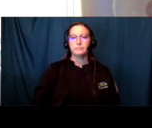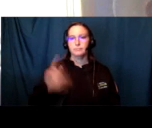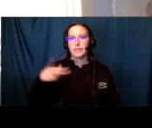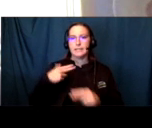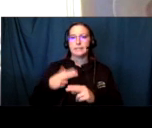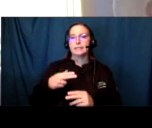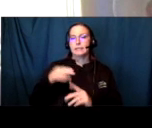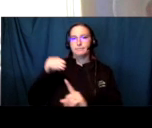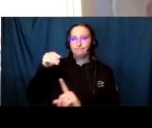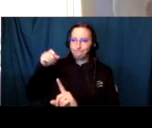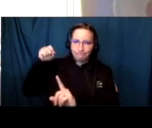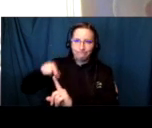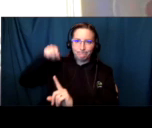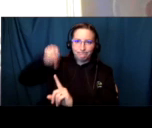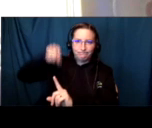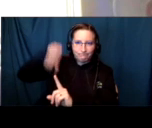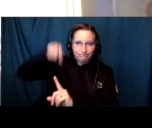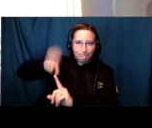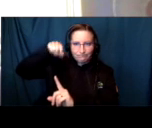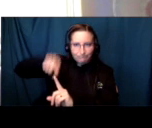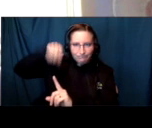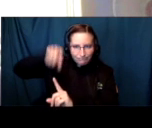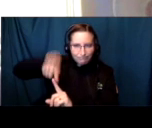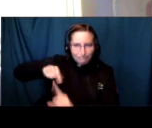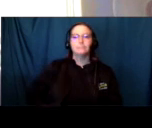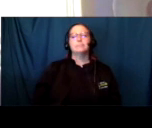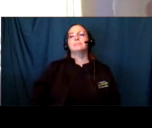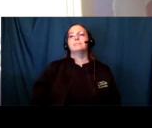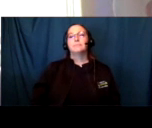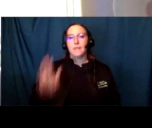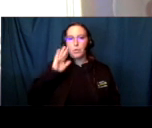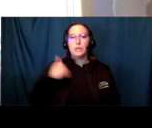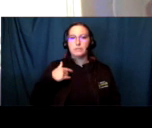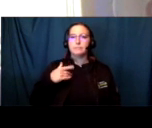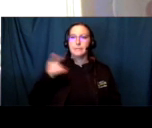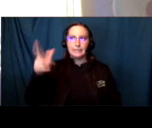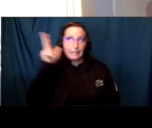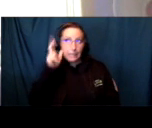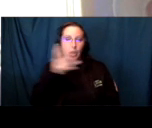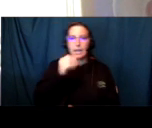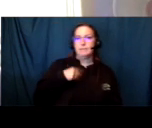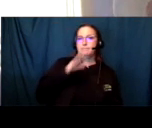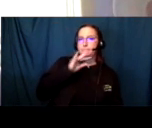and acoustic highlighting. So I'm giving them multiple opportunities to both hear and produce. We're going to be doing some vowel play